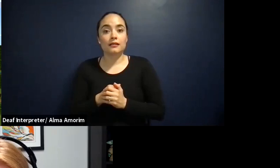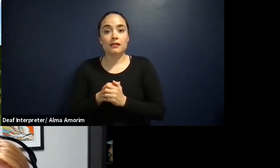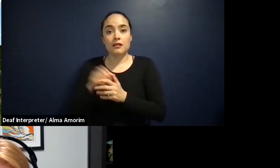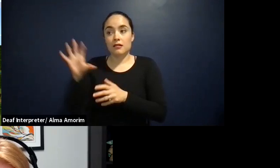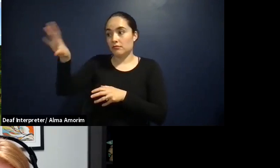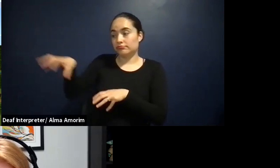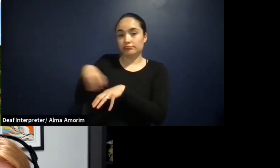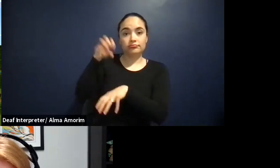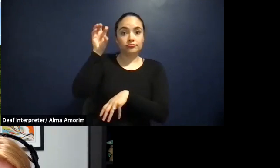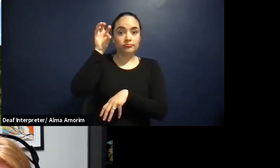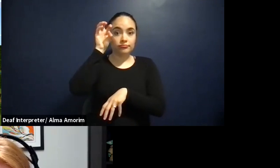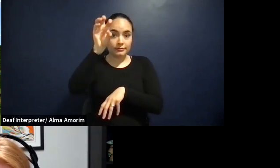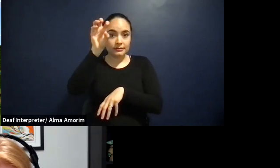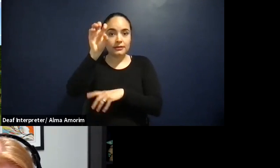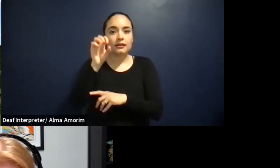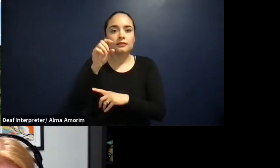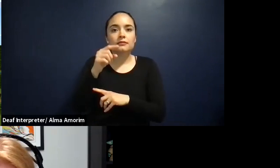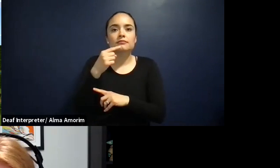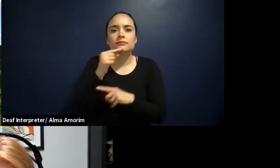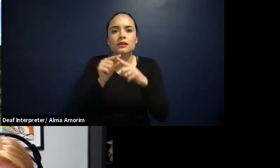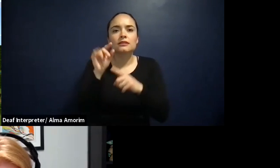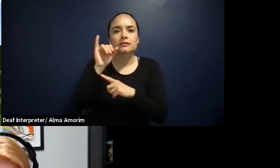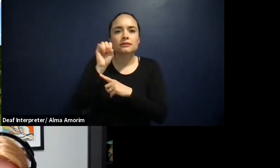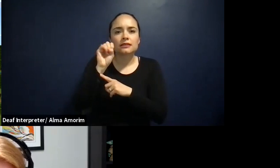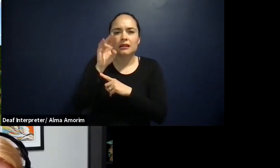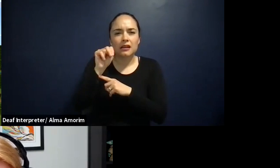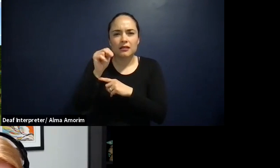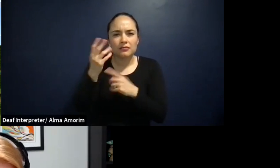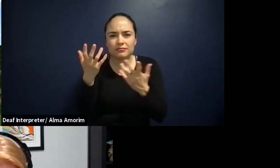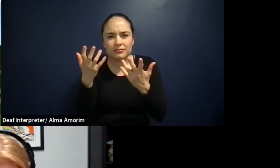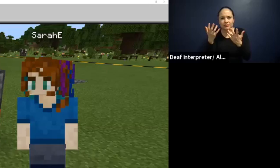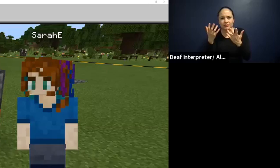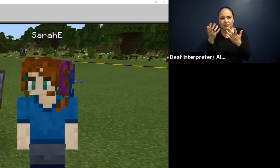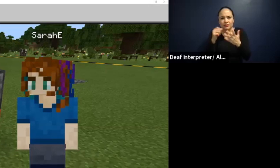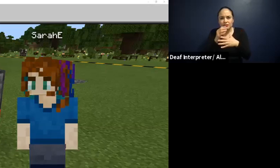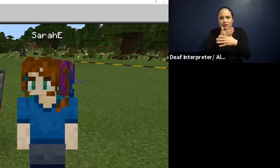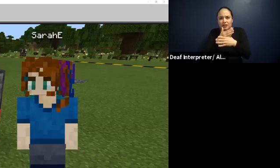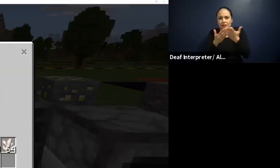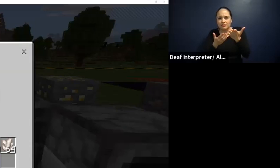[Kim]: Are you sharing your screen, Sarah, I can't see it, and I want to see this ficional rock. [Sarah]: Oh, sorry, there we go.